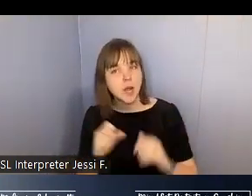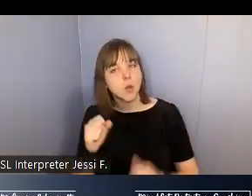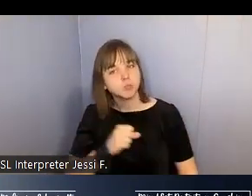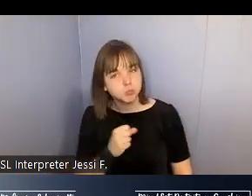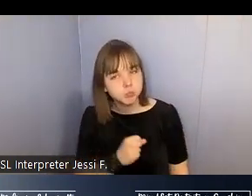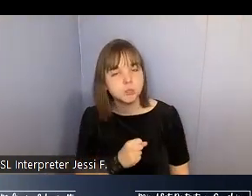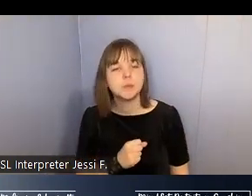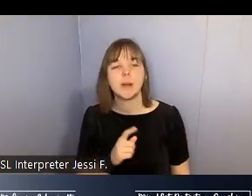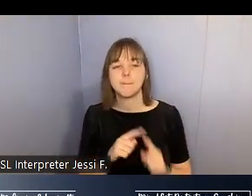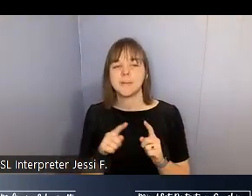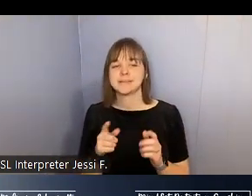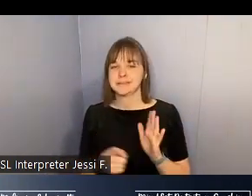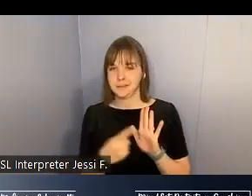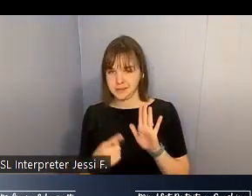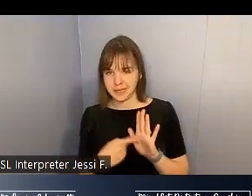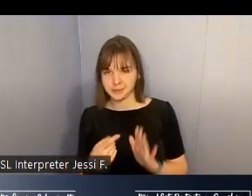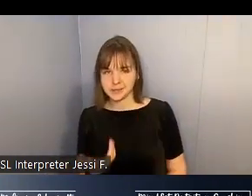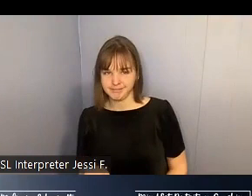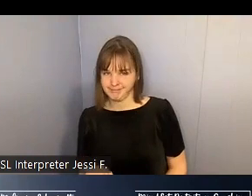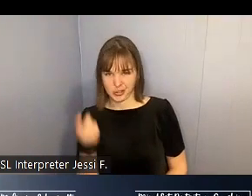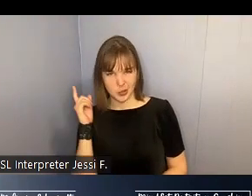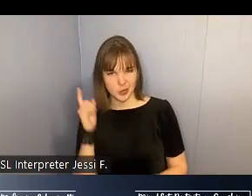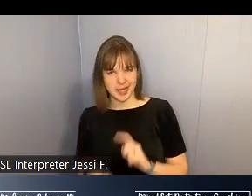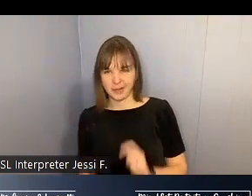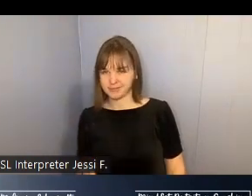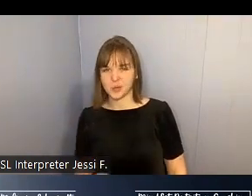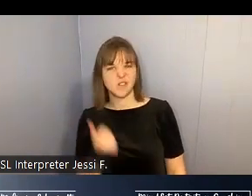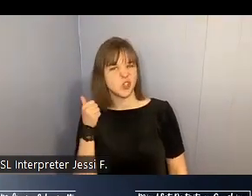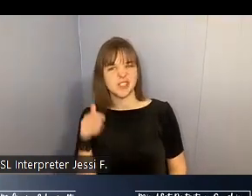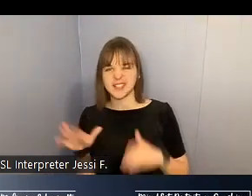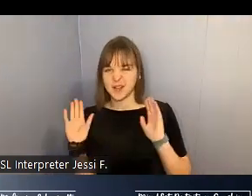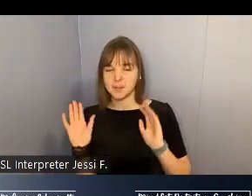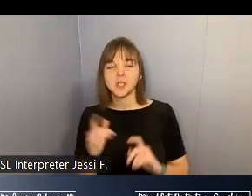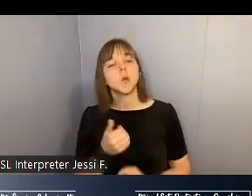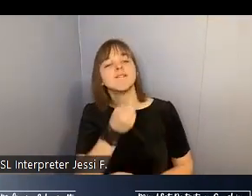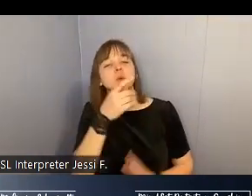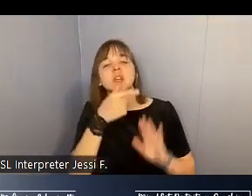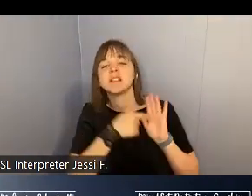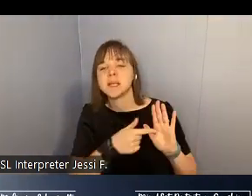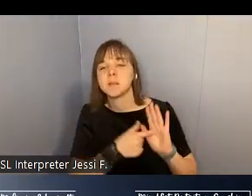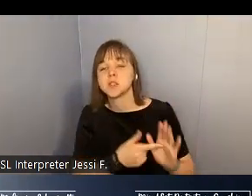So these are all examples of non-negotiables from my actual clients.